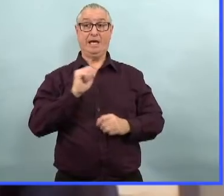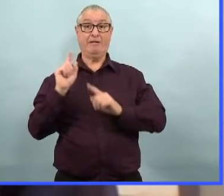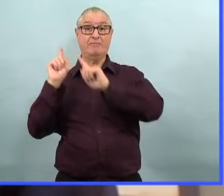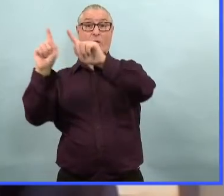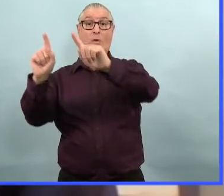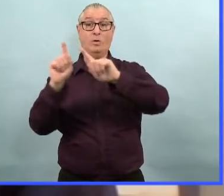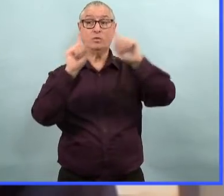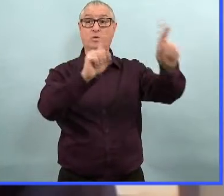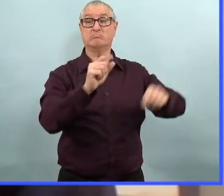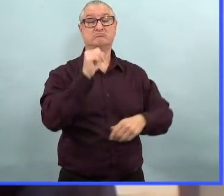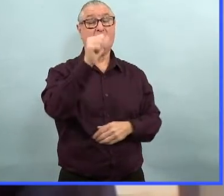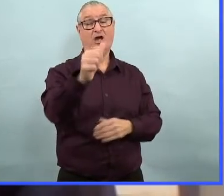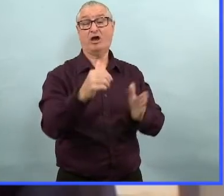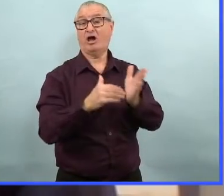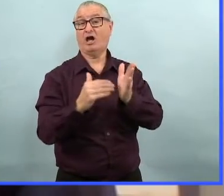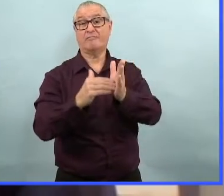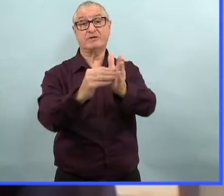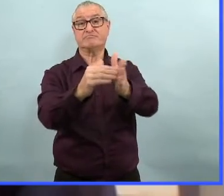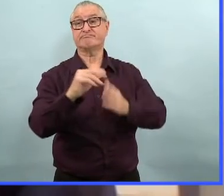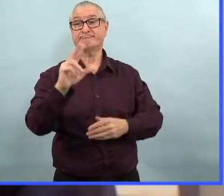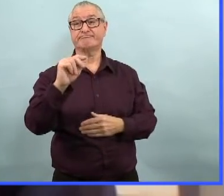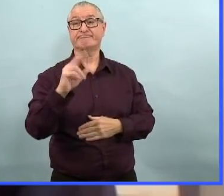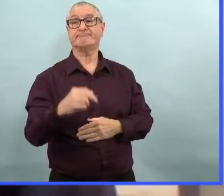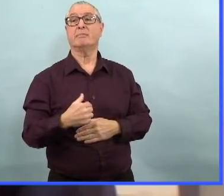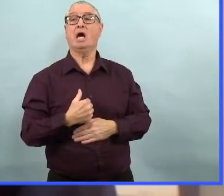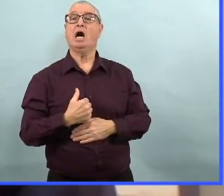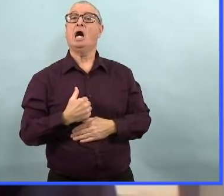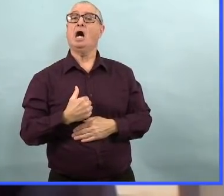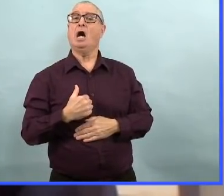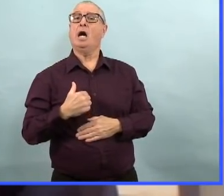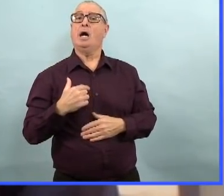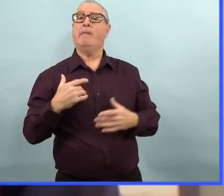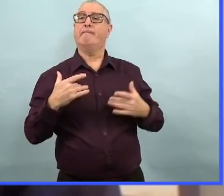just because of the the the business of the uh you know of the situation as well